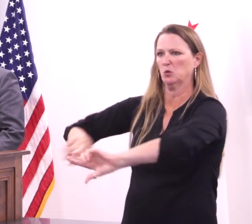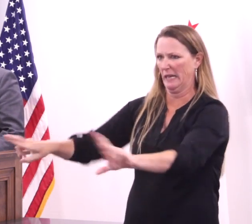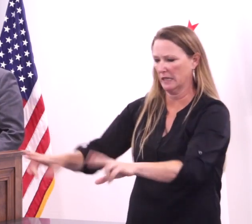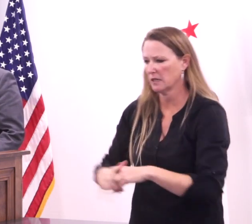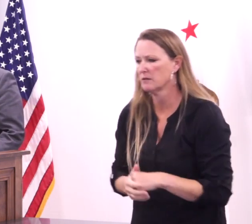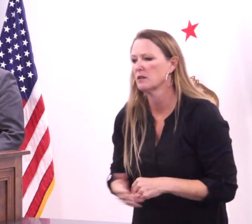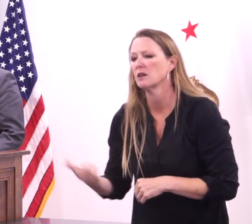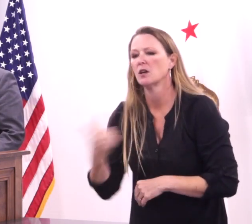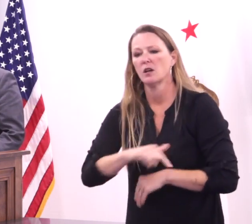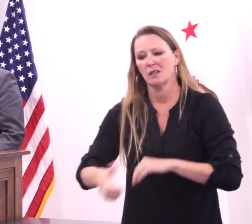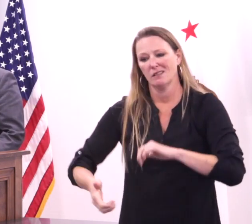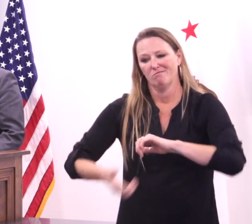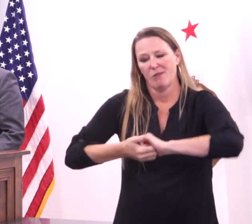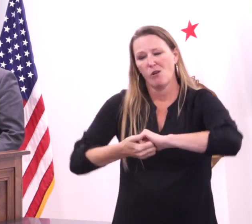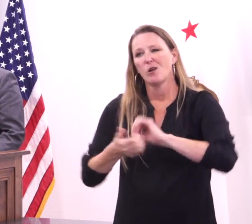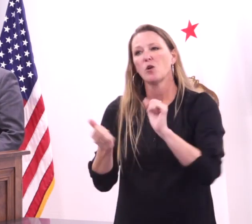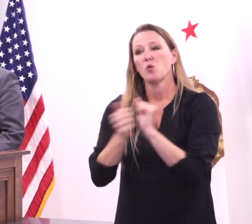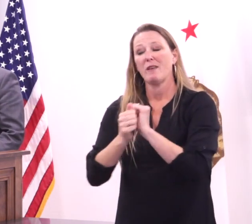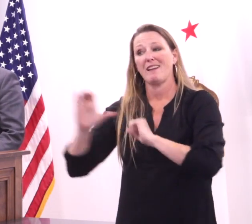the fall 2020 quarter and beyond.